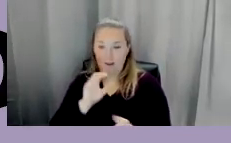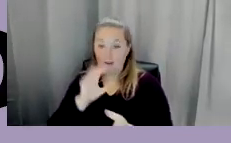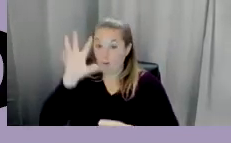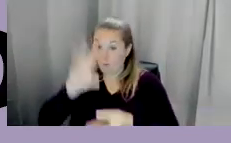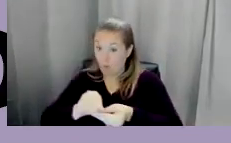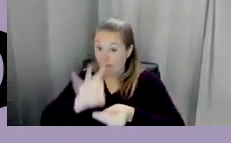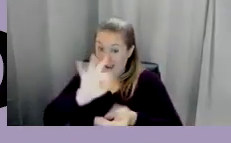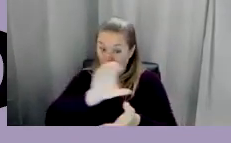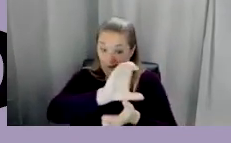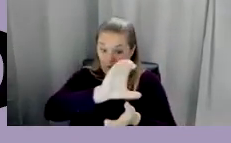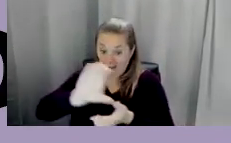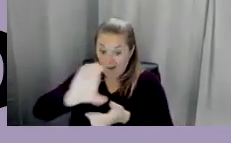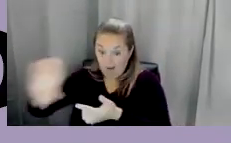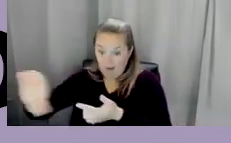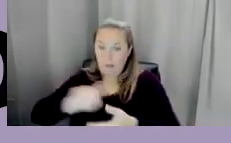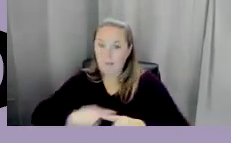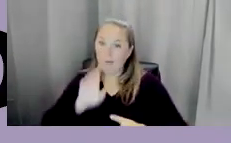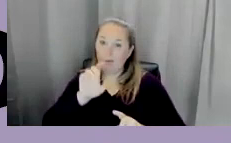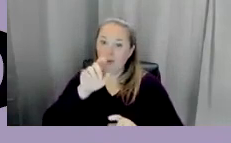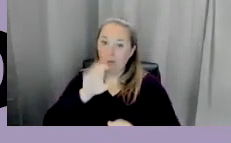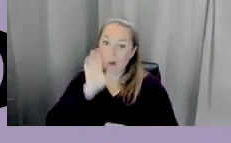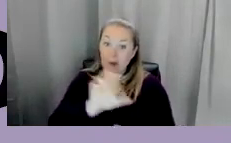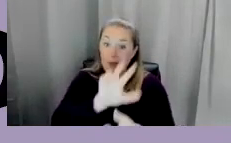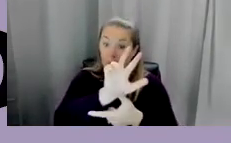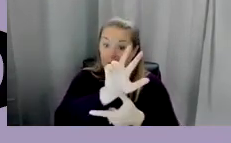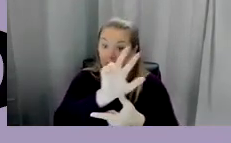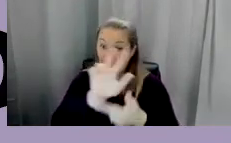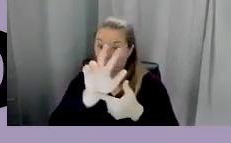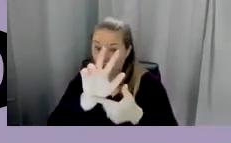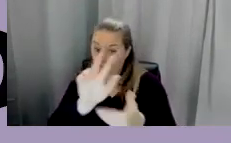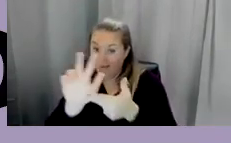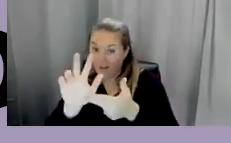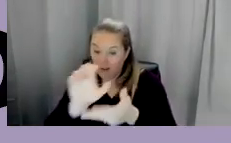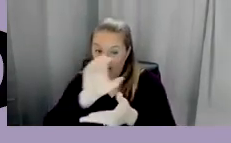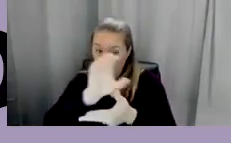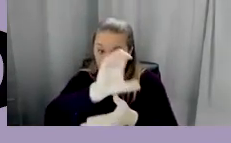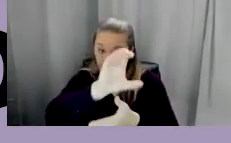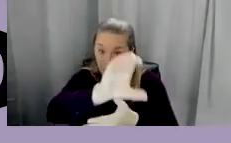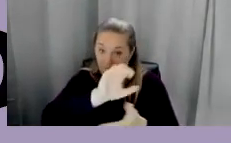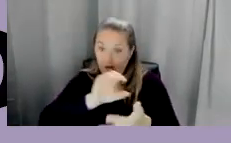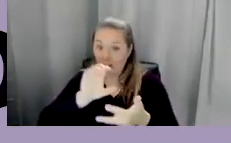FALLS INTO MULTIPLE CATEGORIES BUT BECAUSE OF THE FUNDING